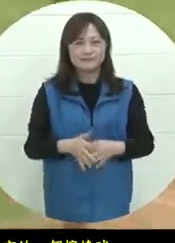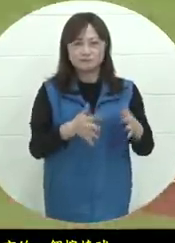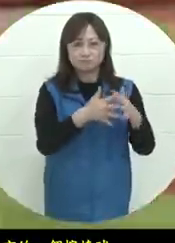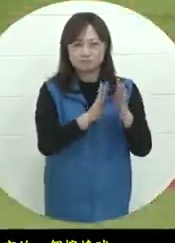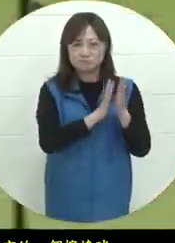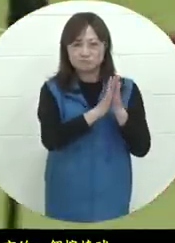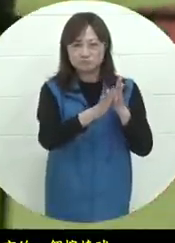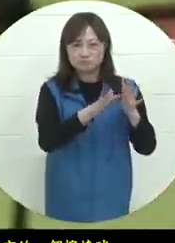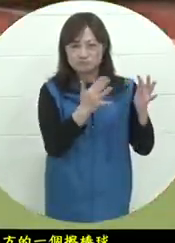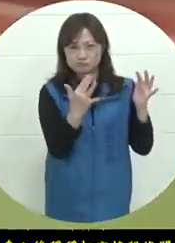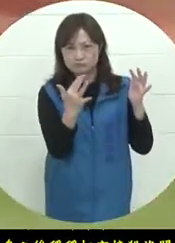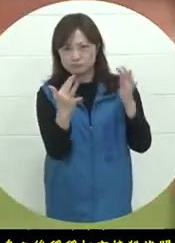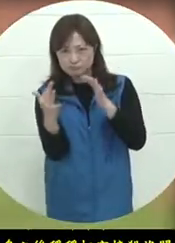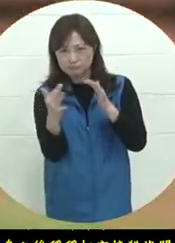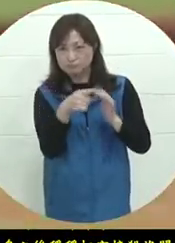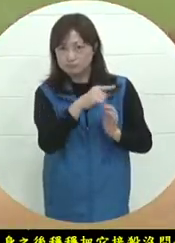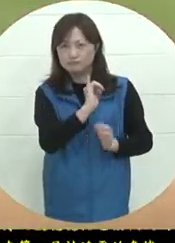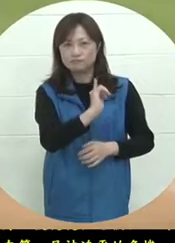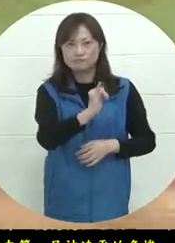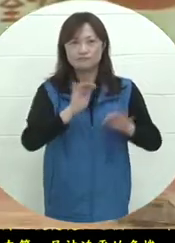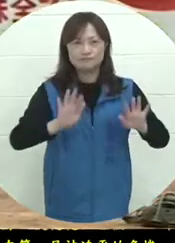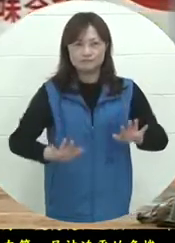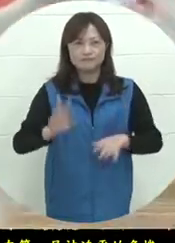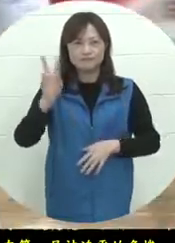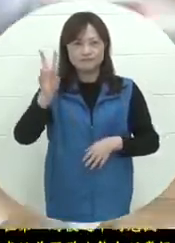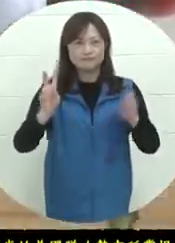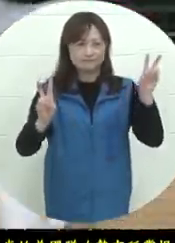after one inning. The current score between the two teams is 2:1. The Japanese team maintains its lead.